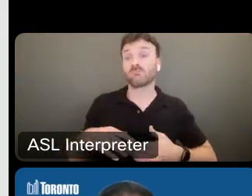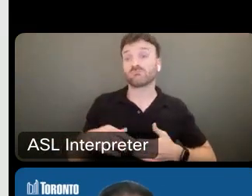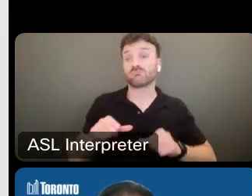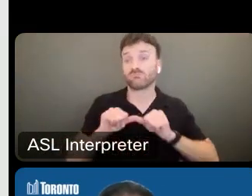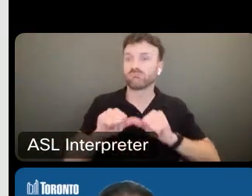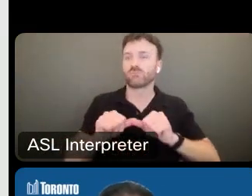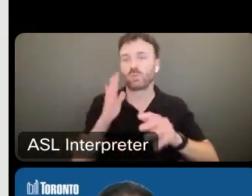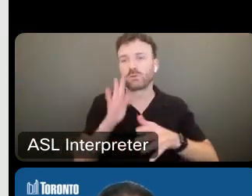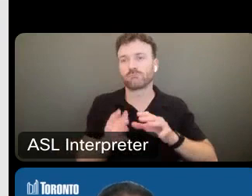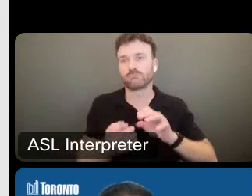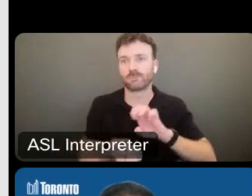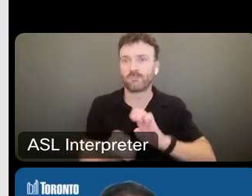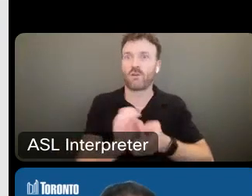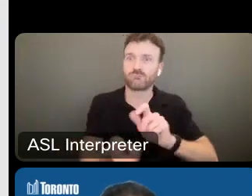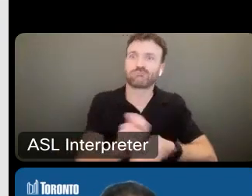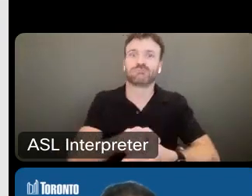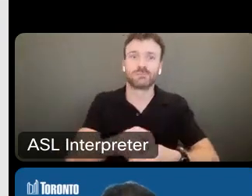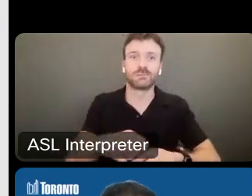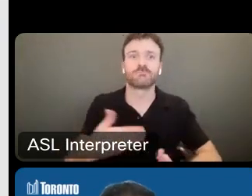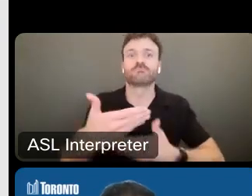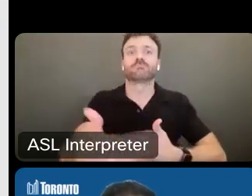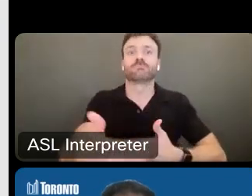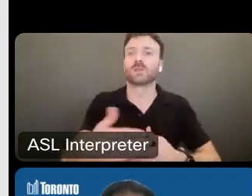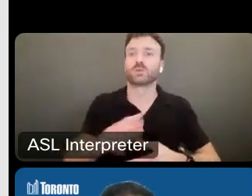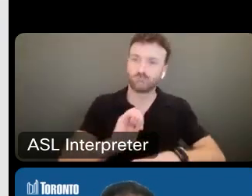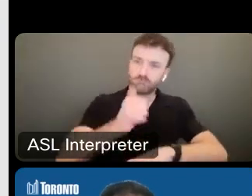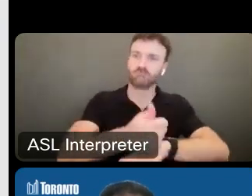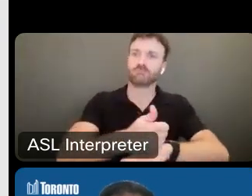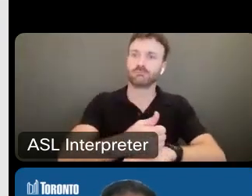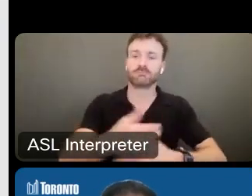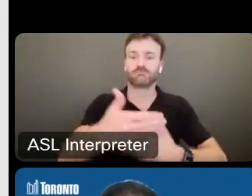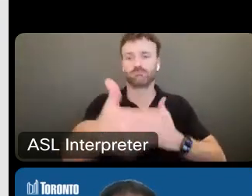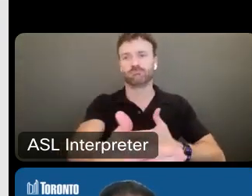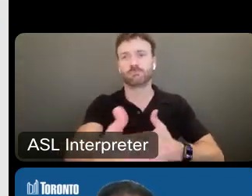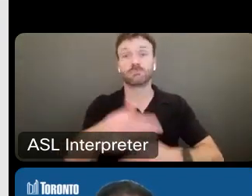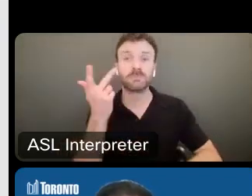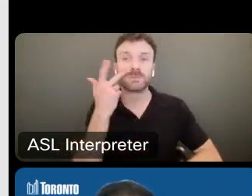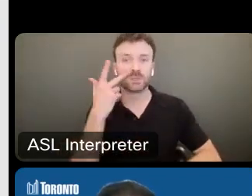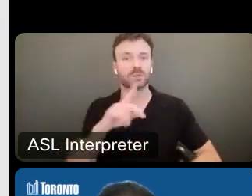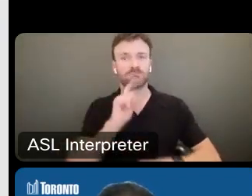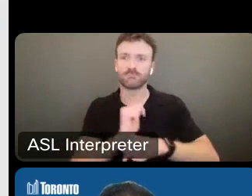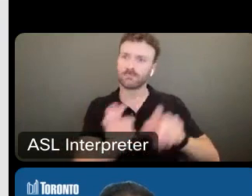move forward into an implementation stage to actually see tangible change out on the city streets.